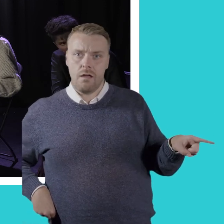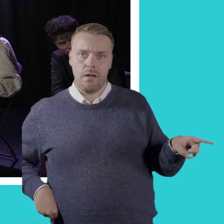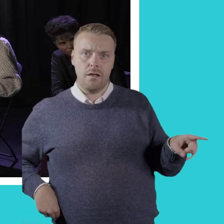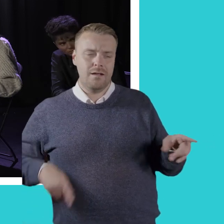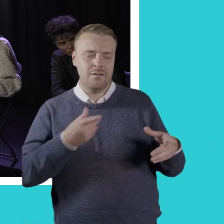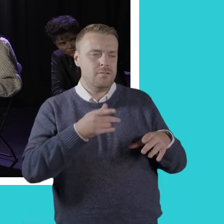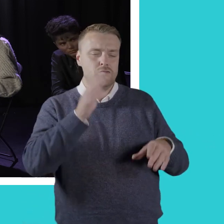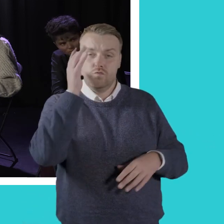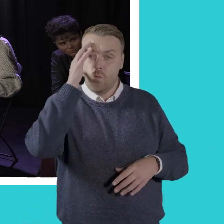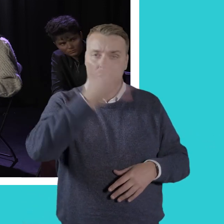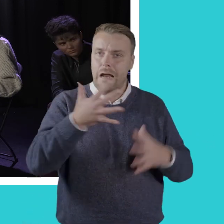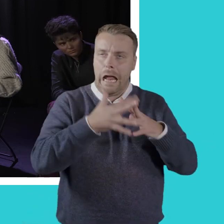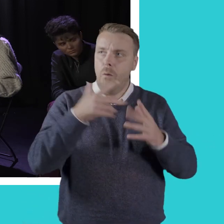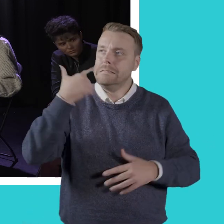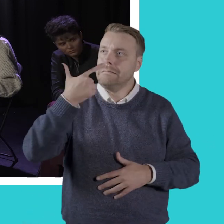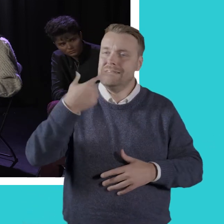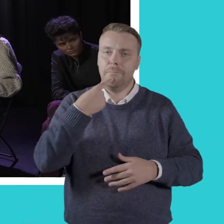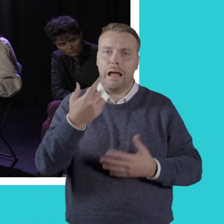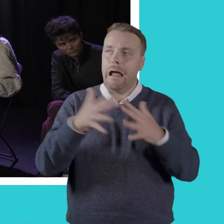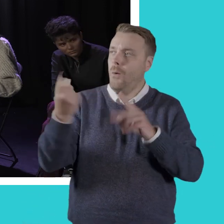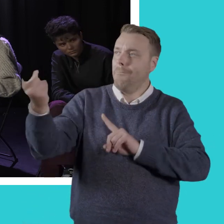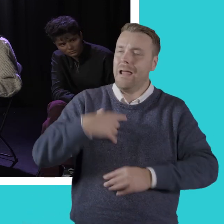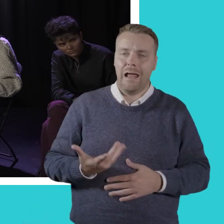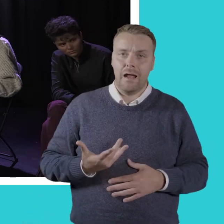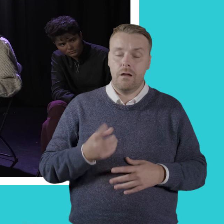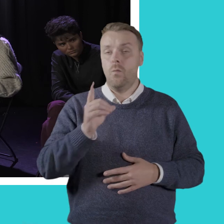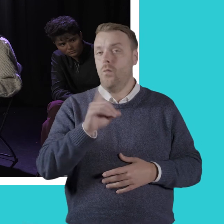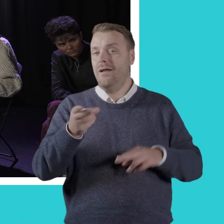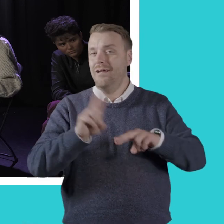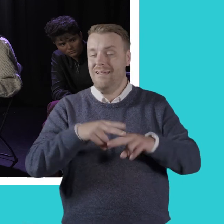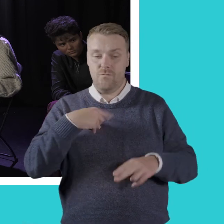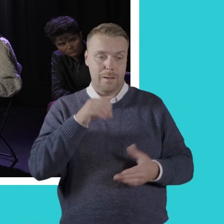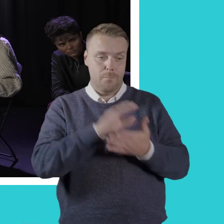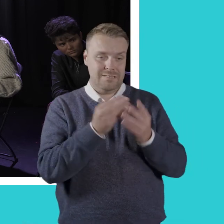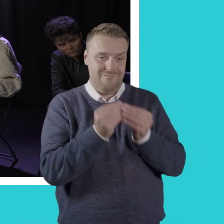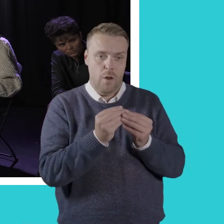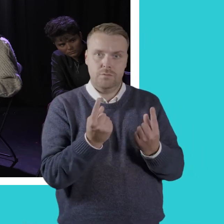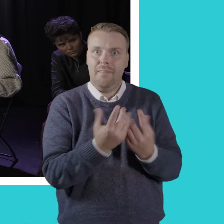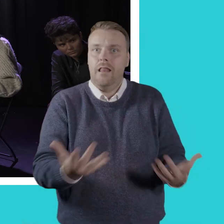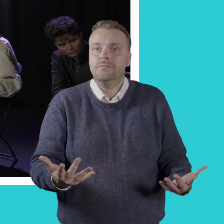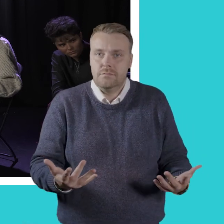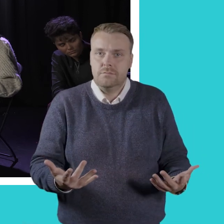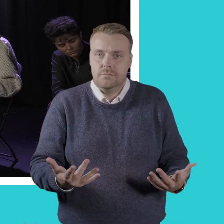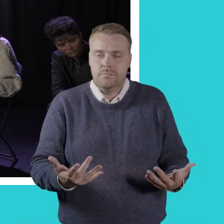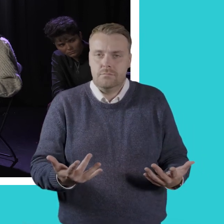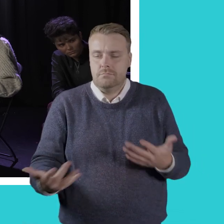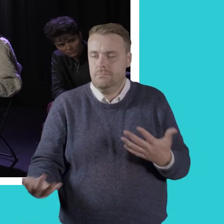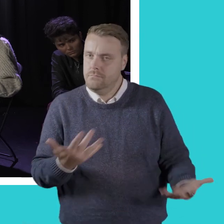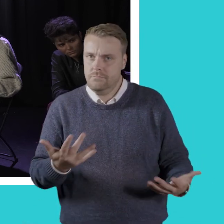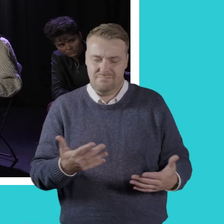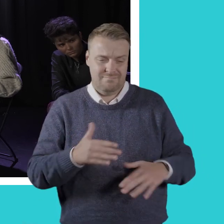back and like what if we actually put placed value on something else. So however many pounds